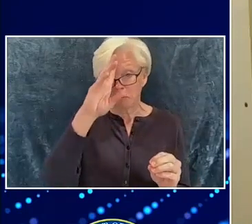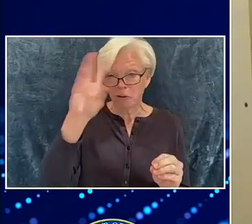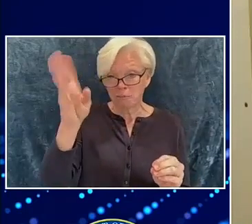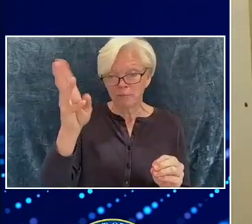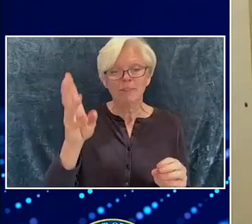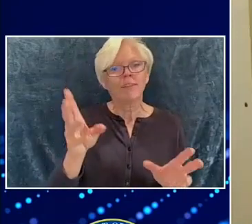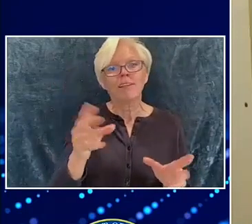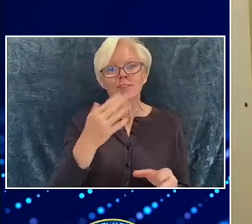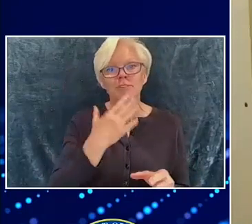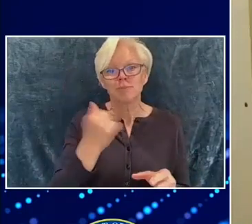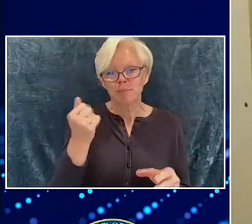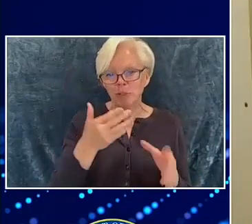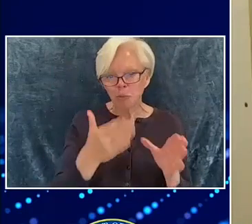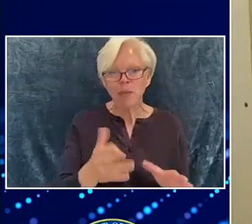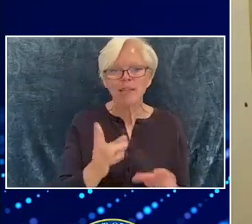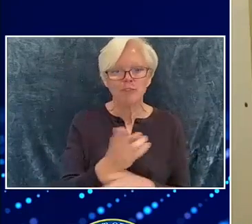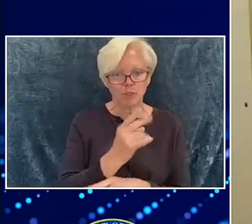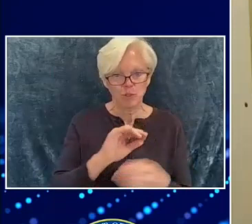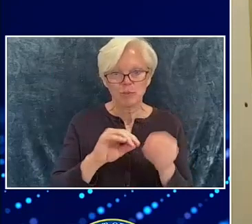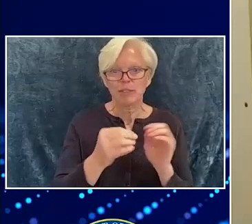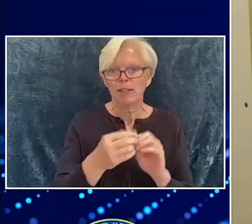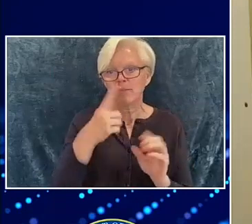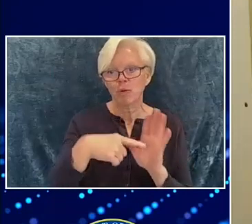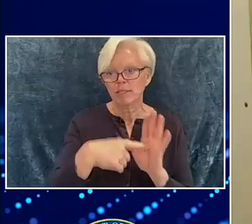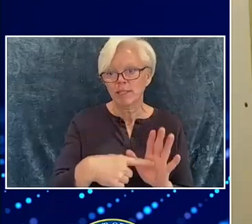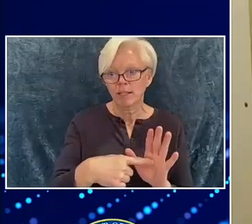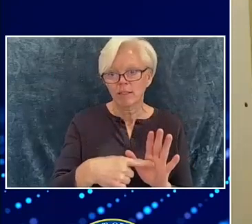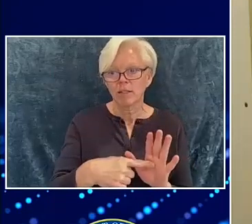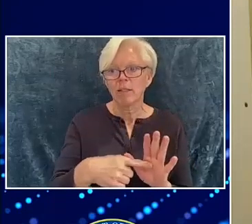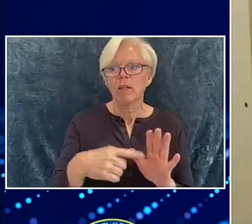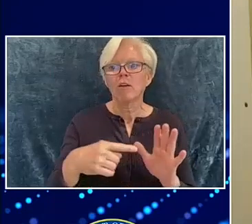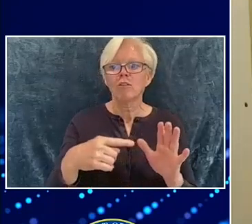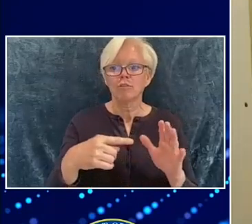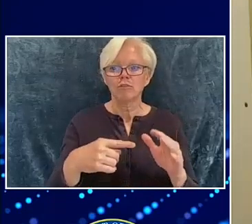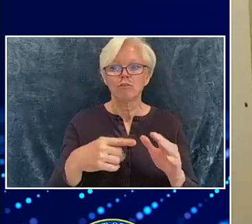For example, a sort of plus or minus enrollment within a state- What do you mean by that?